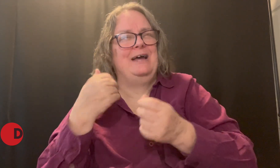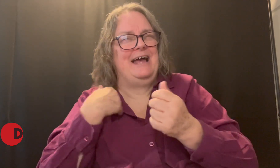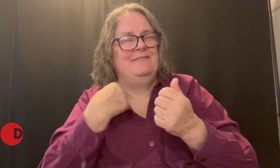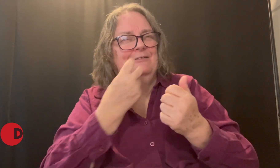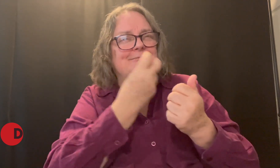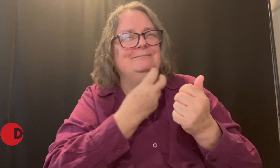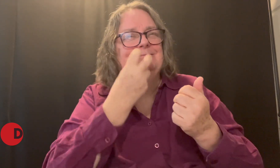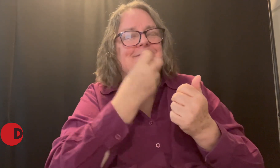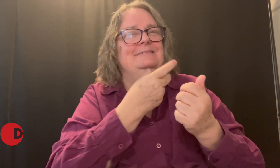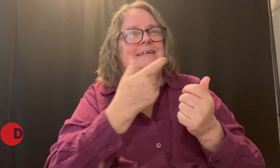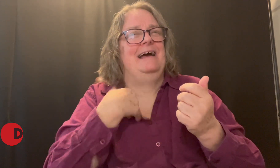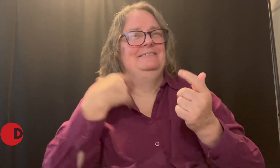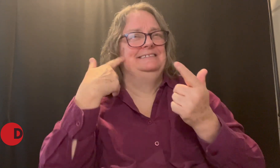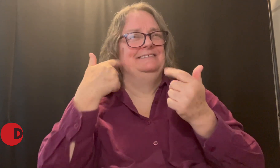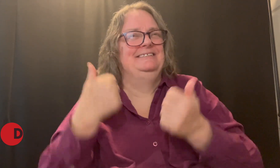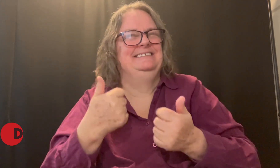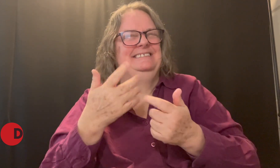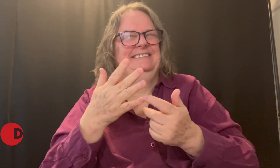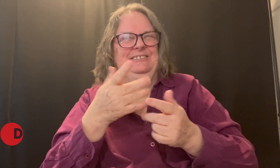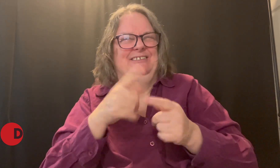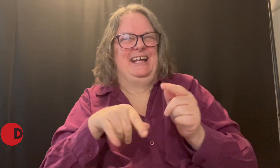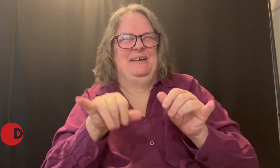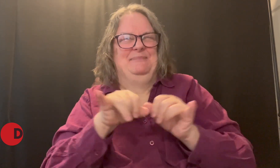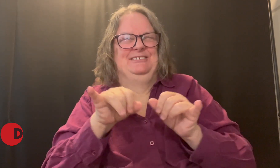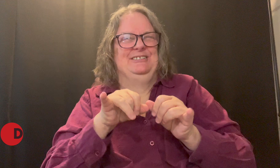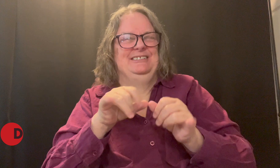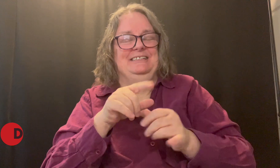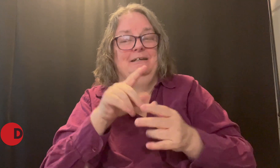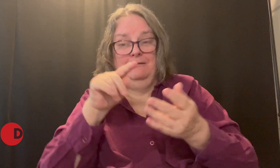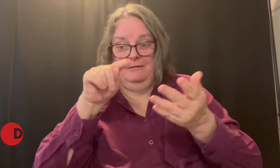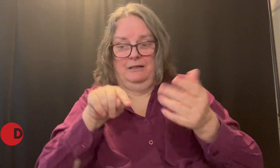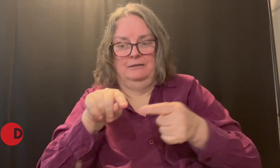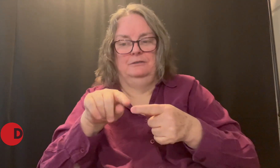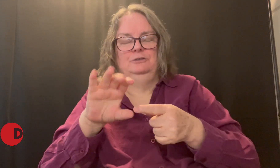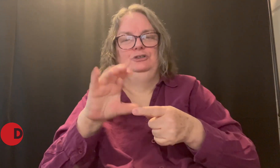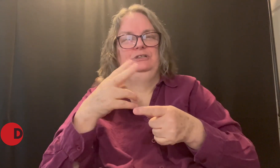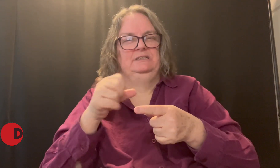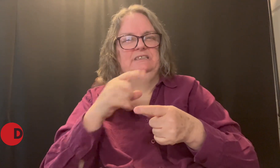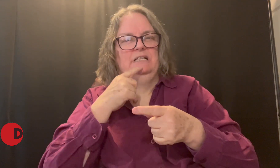Deaf individual signs, there are oral or late-deafened people